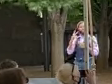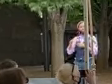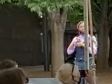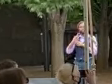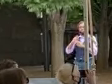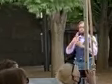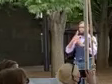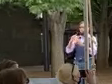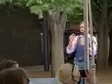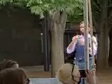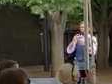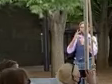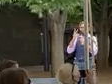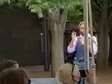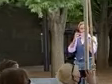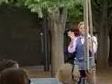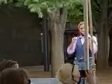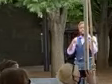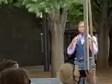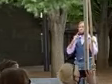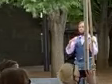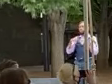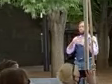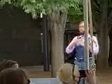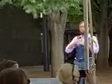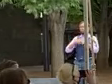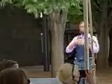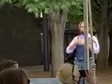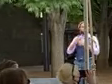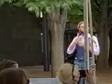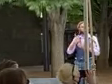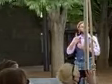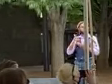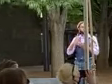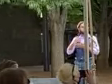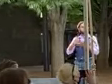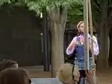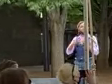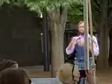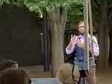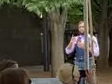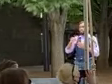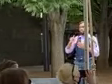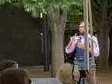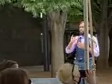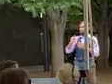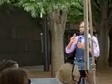That we must scrupulously guard the civil rights and civil liberties of all citizens, whatever their background.